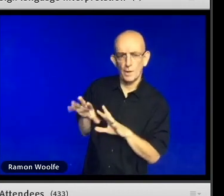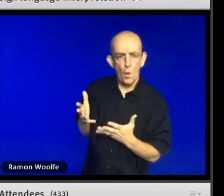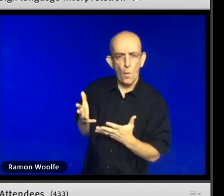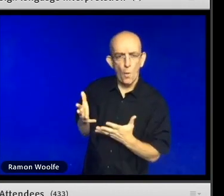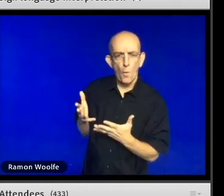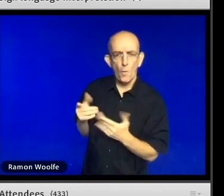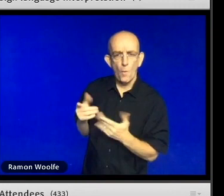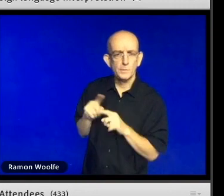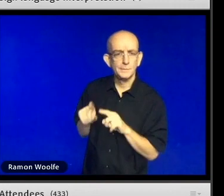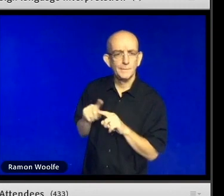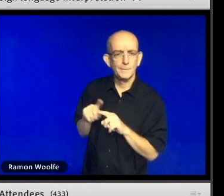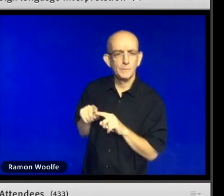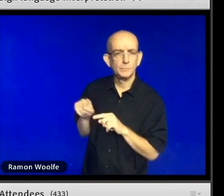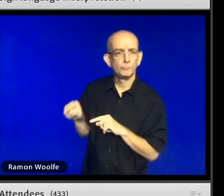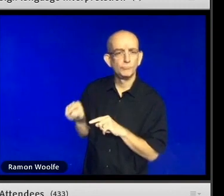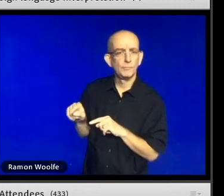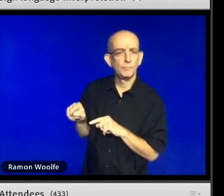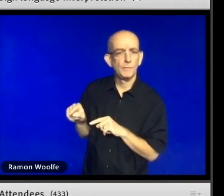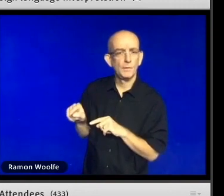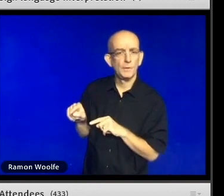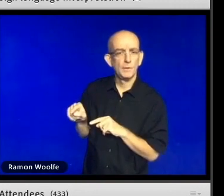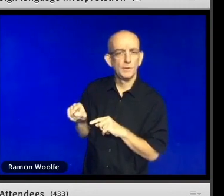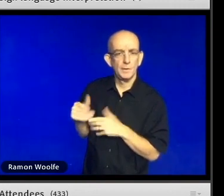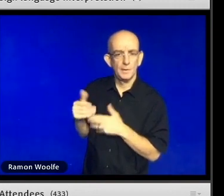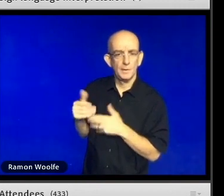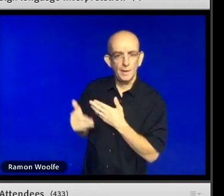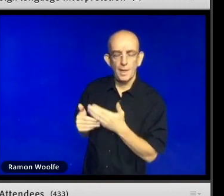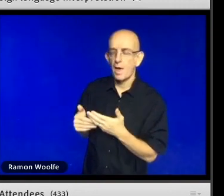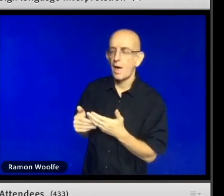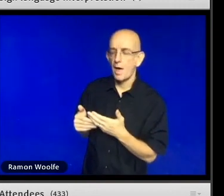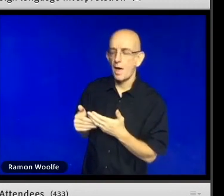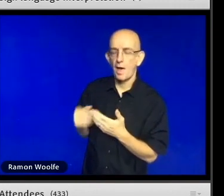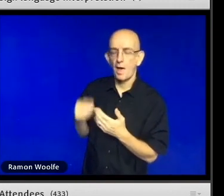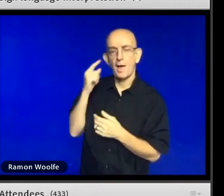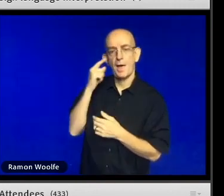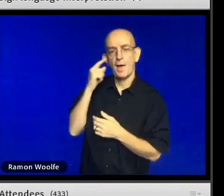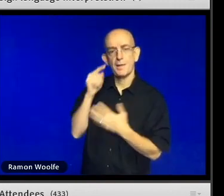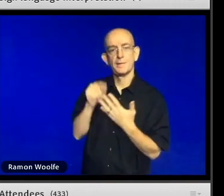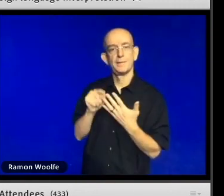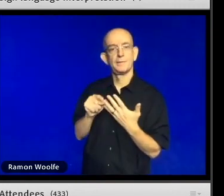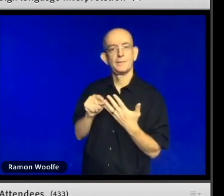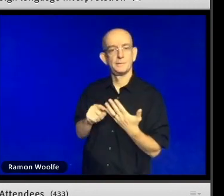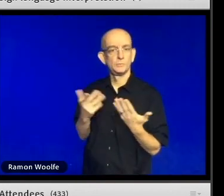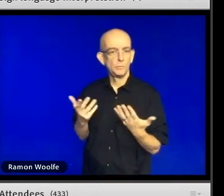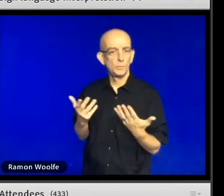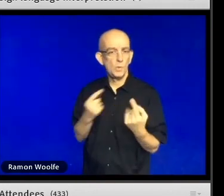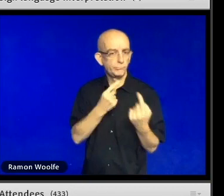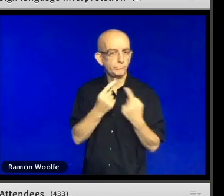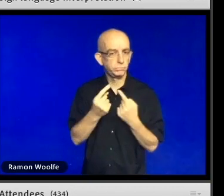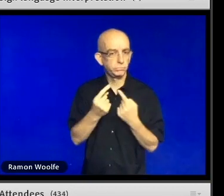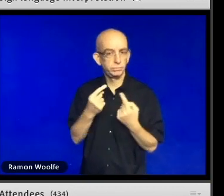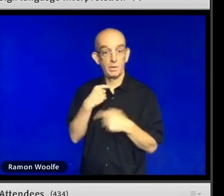I think Henry did well enough. Thank you. >> ANGHARAD LAING: Thank you, Agnes. Thank